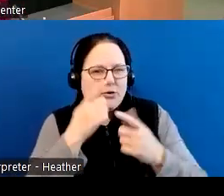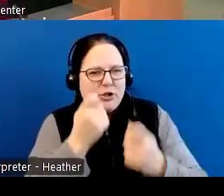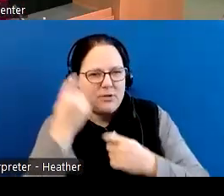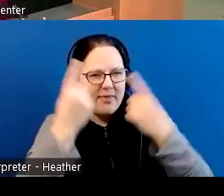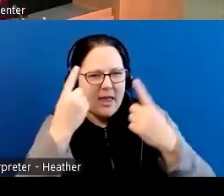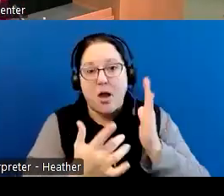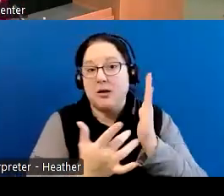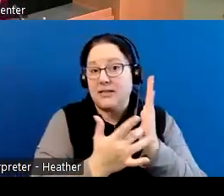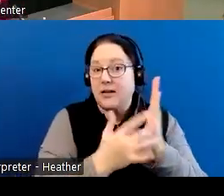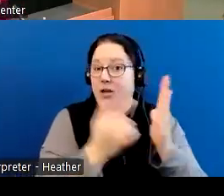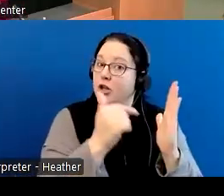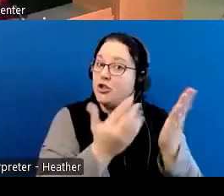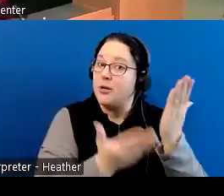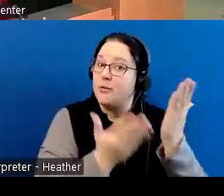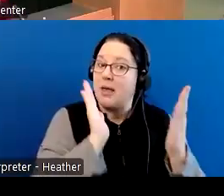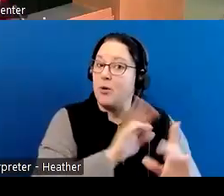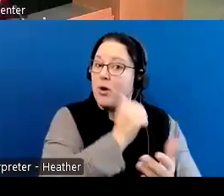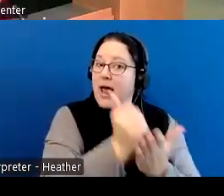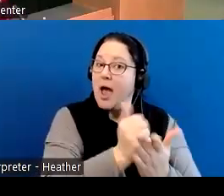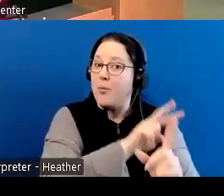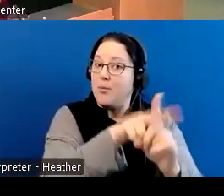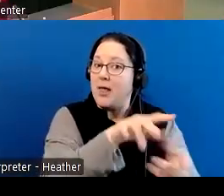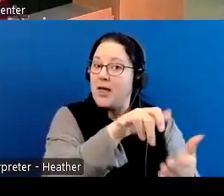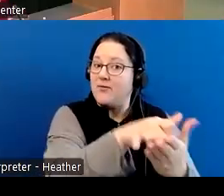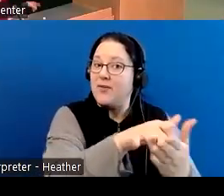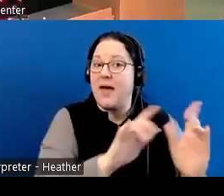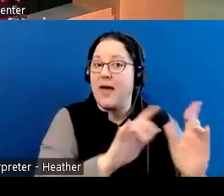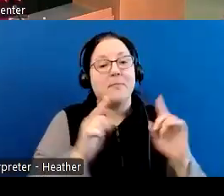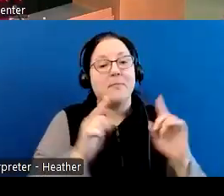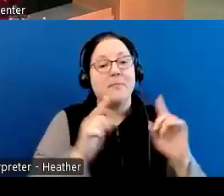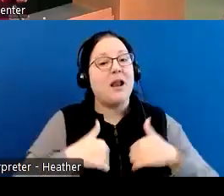be able to help with that too. Um, but I'm going to turn it over to Dr. Sharf. I'm gonna talk about